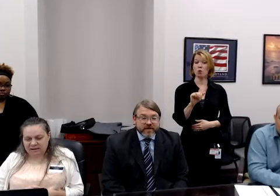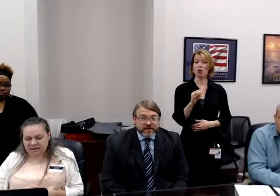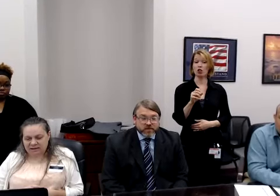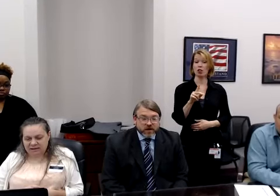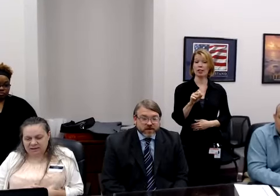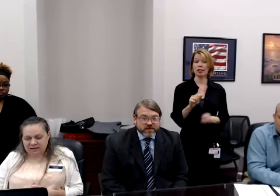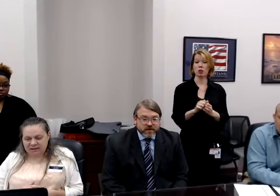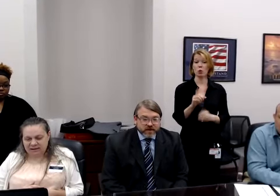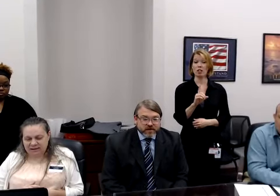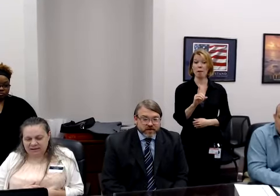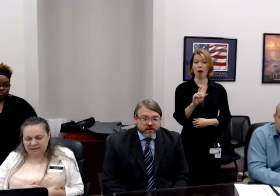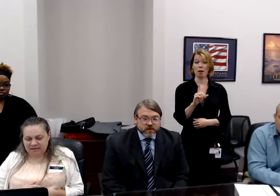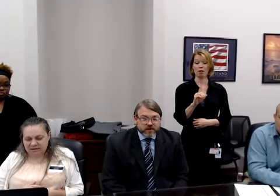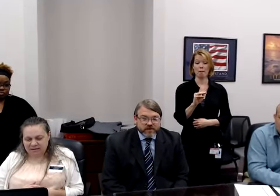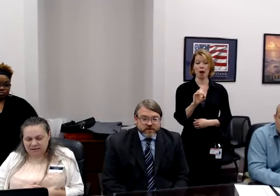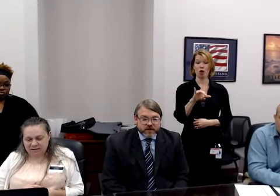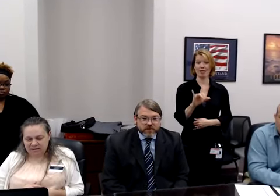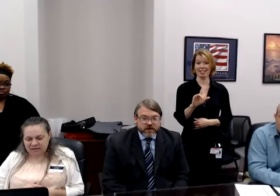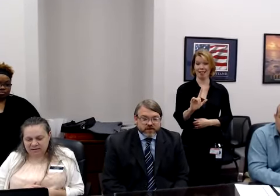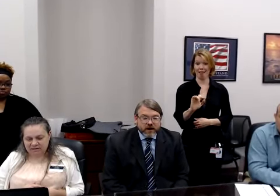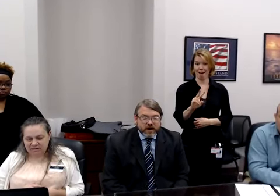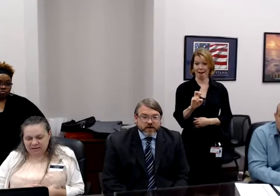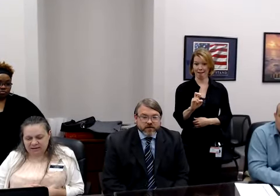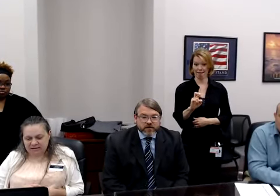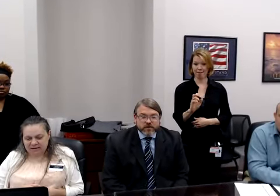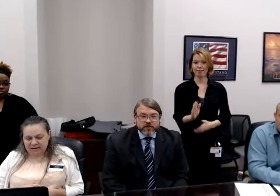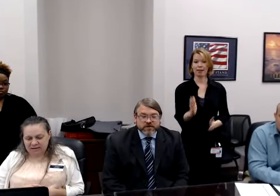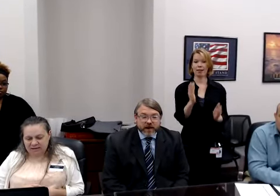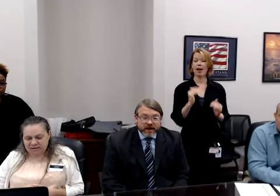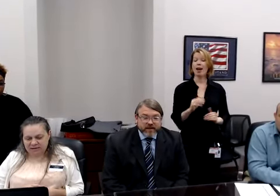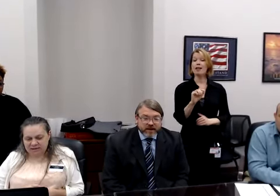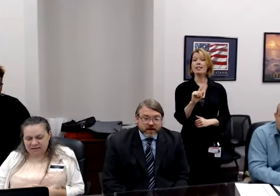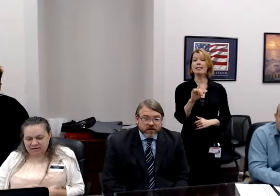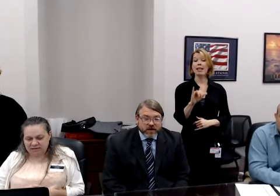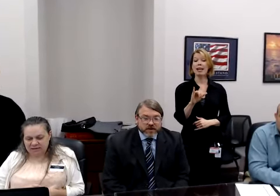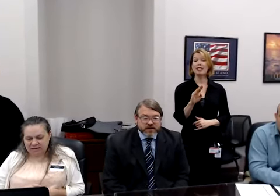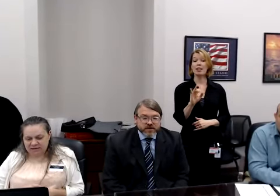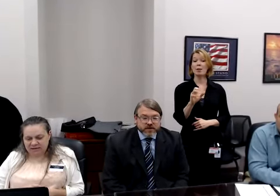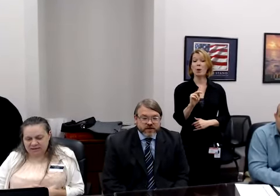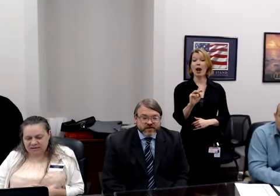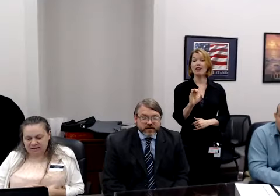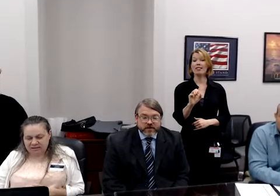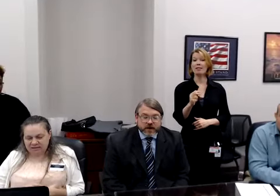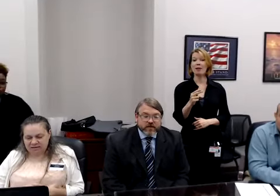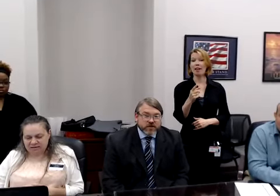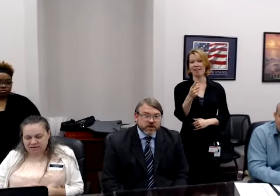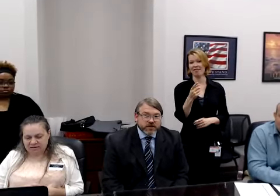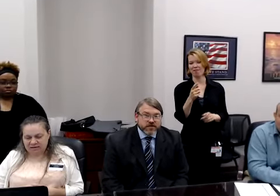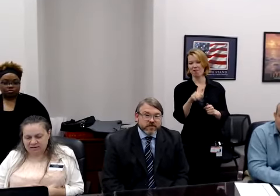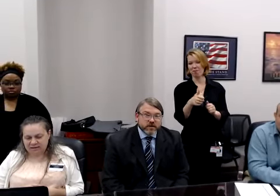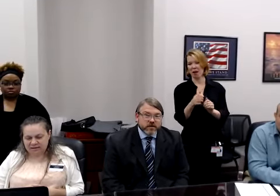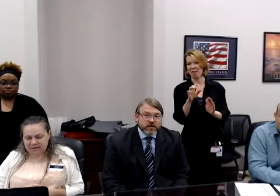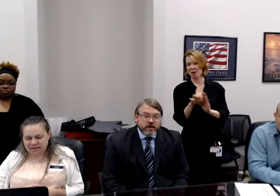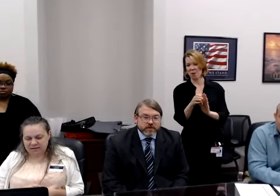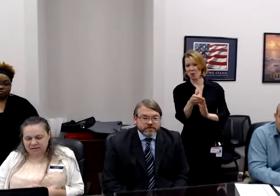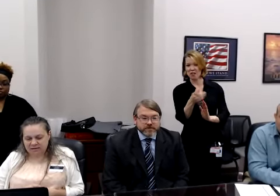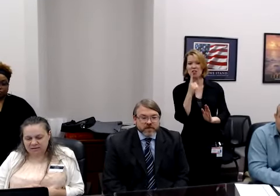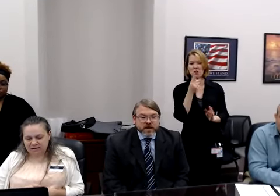Stacy Brannan-Smith with Disability Rights Ohio. Who's behind the camera and she'll let us know if we have any questions as we go along.